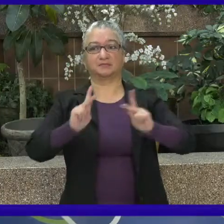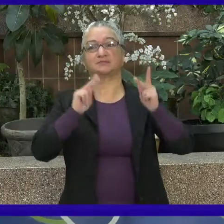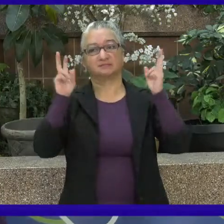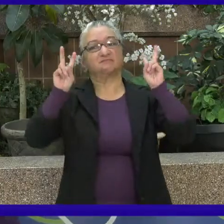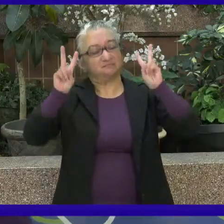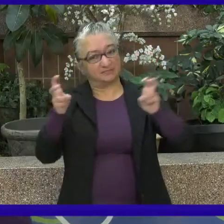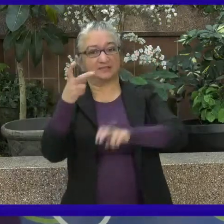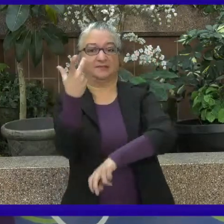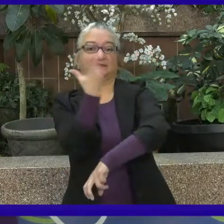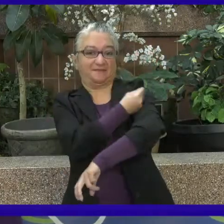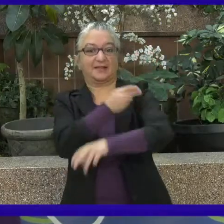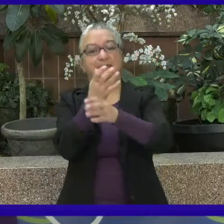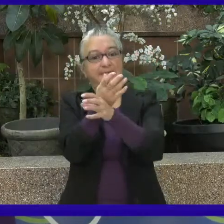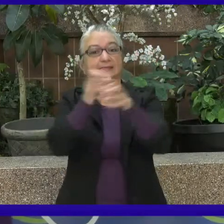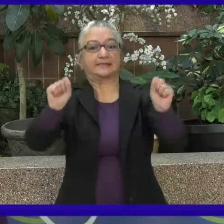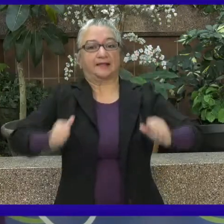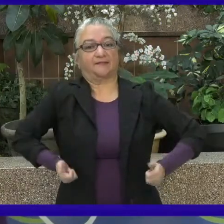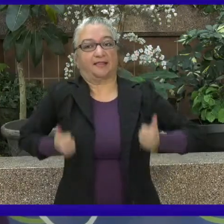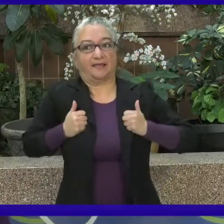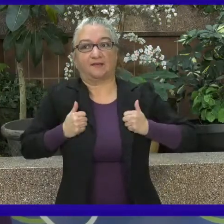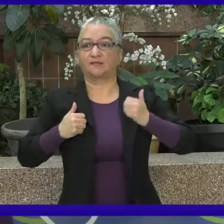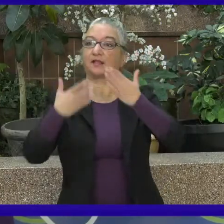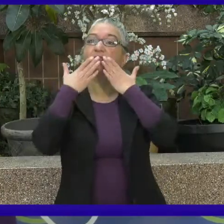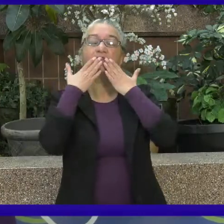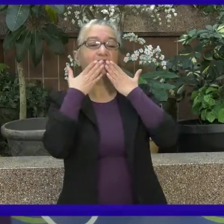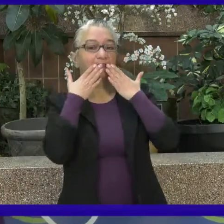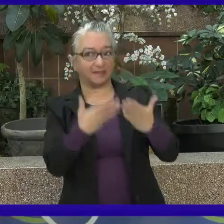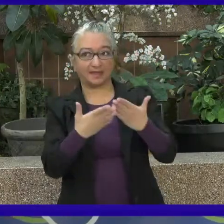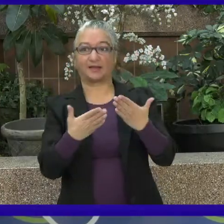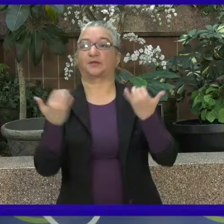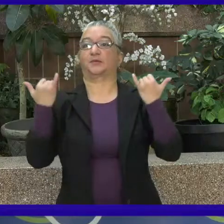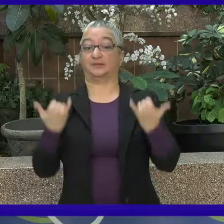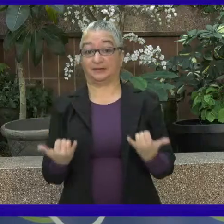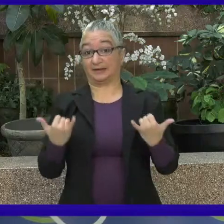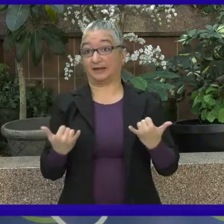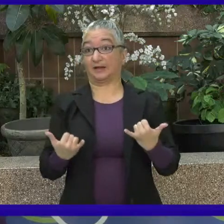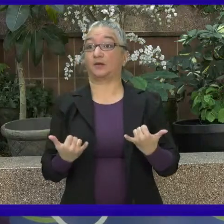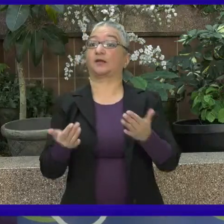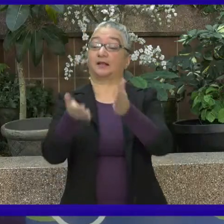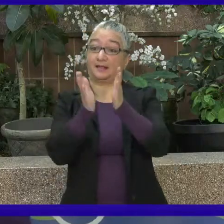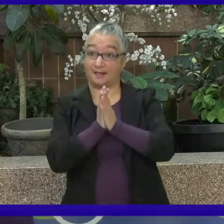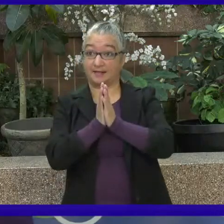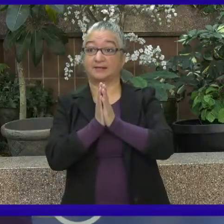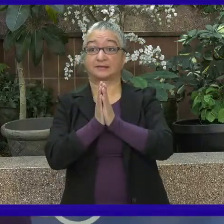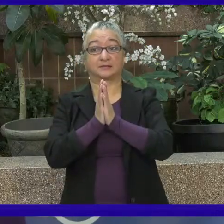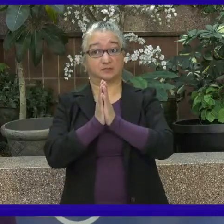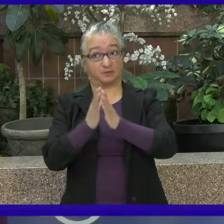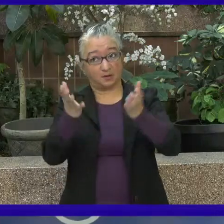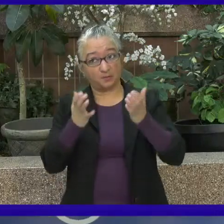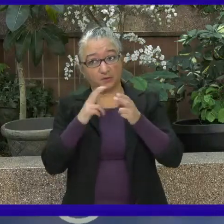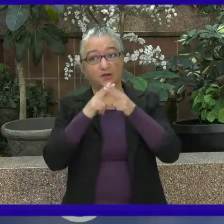thank you i'll now invite i want to call him dean because he was my dean when i was in my